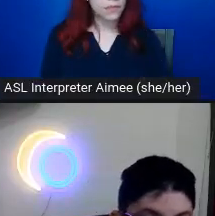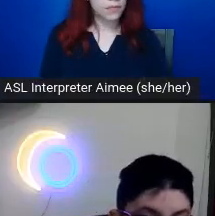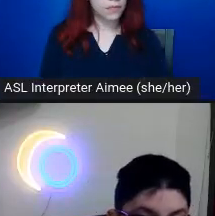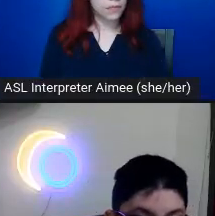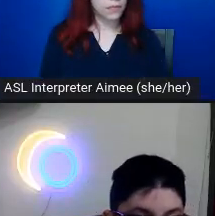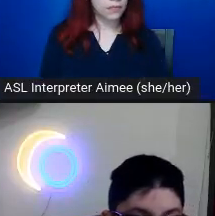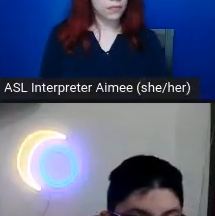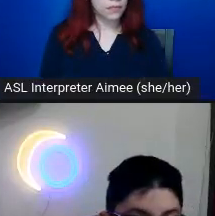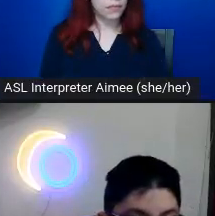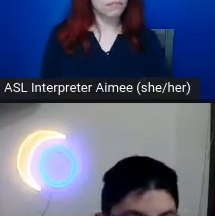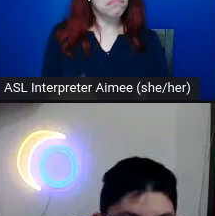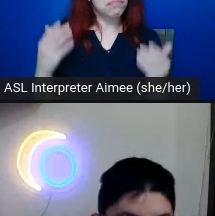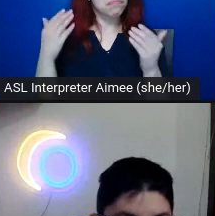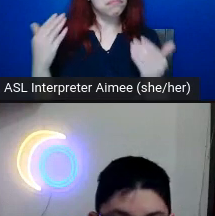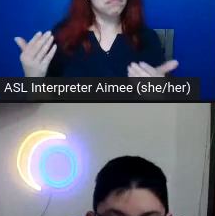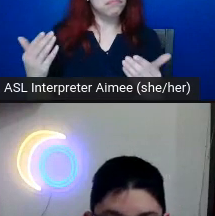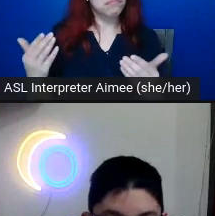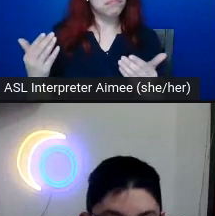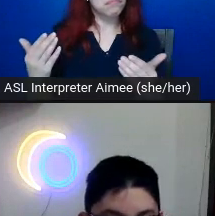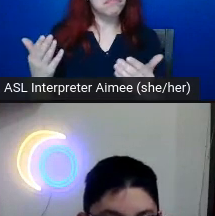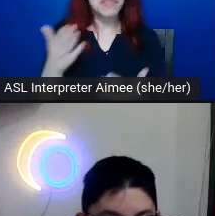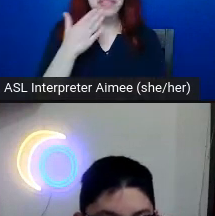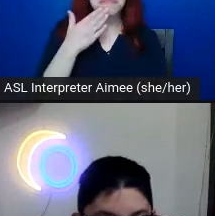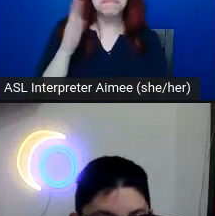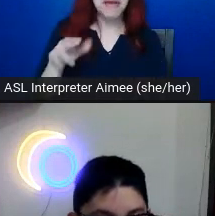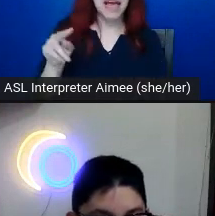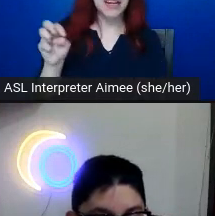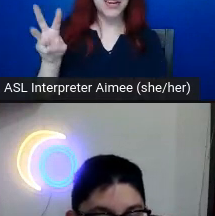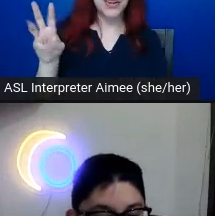Let's go ahead and give us some bad news first. Okay.